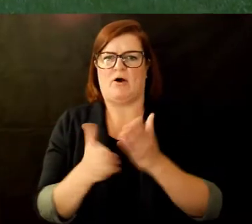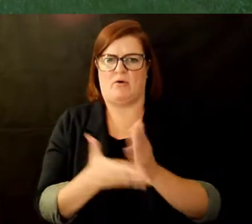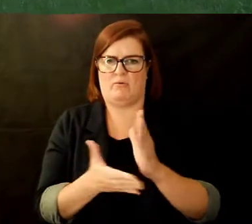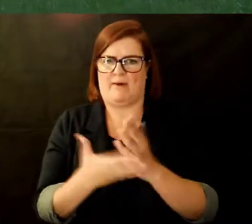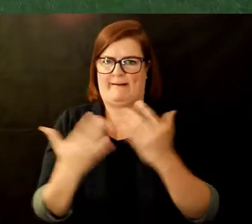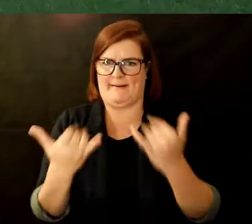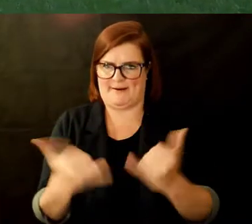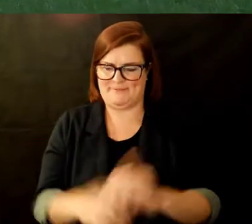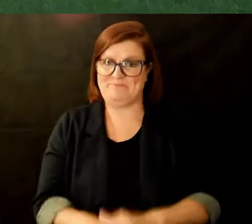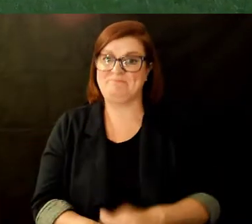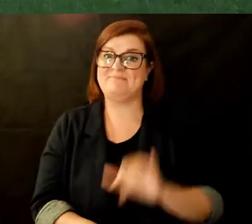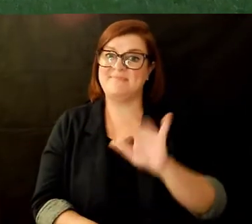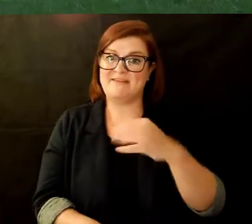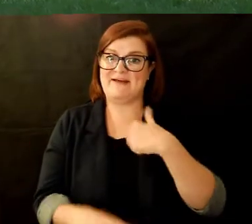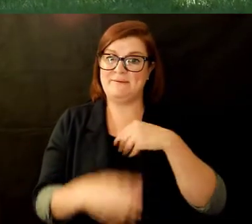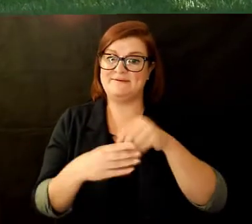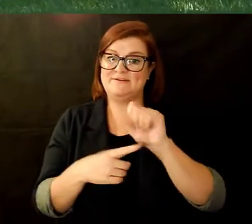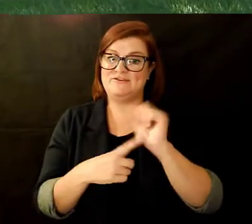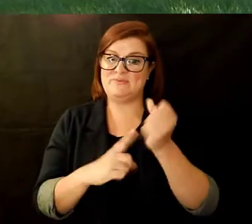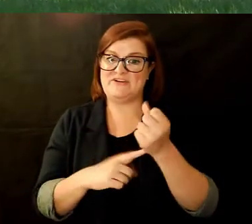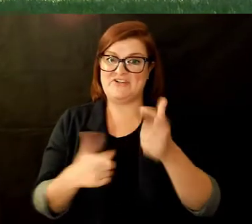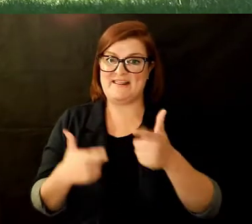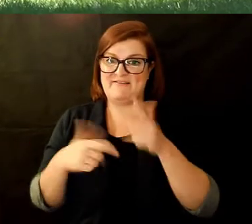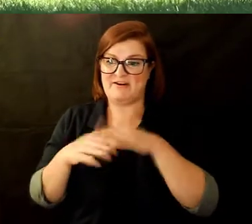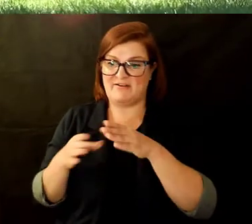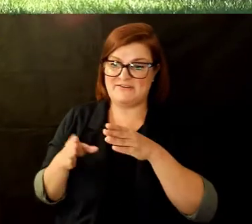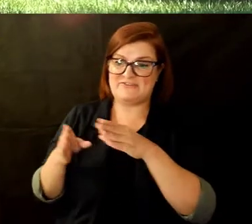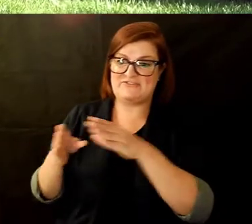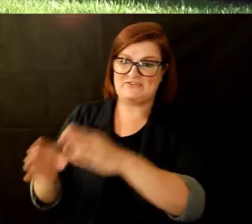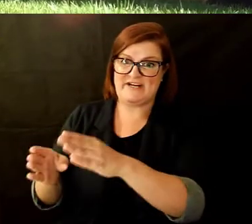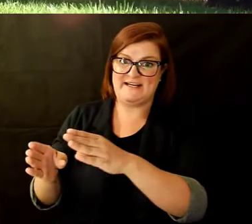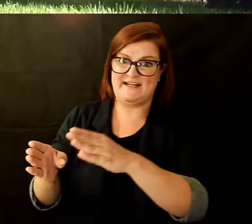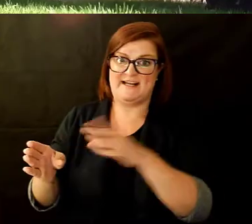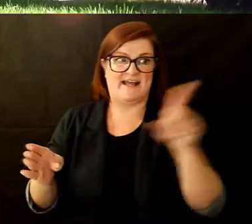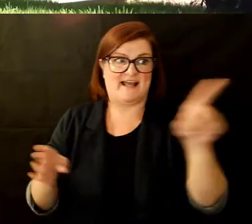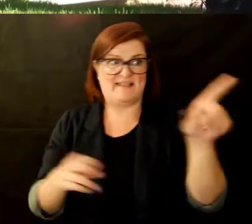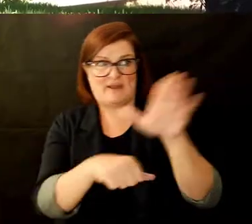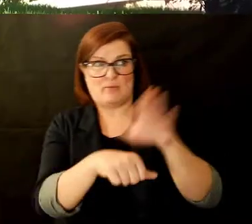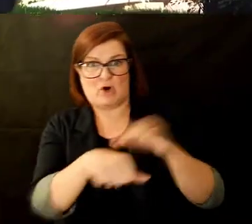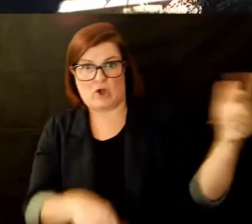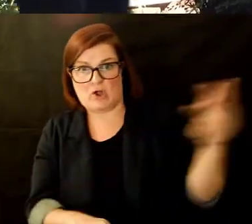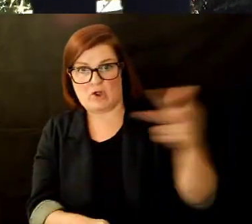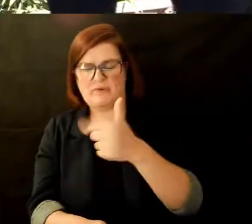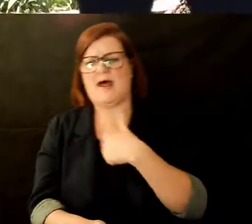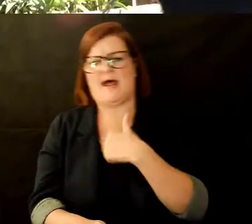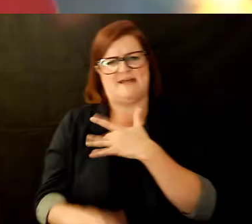If I was in a situation where I was on the street, if they were called, I would be more likely to talk to them.